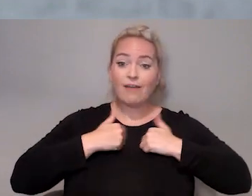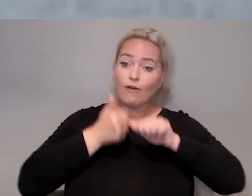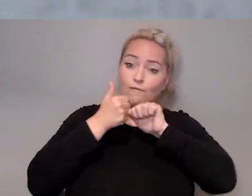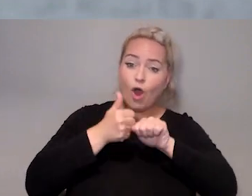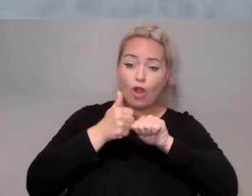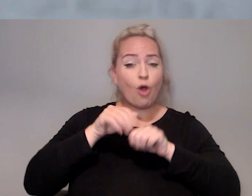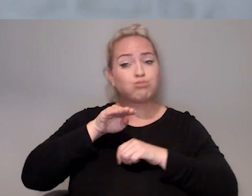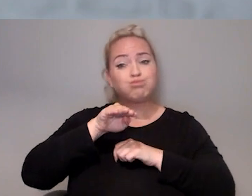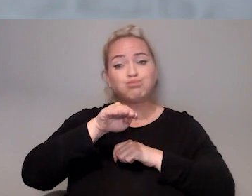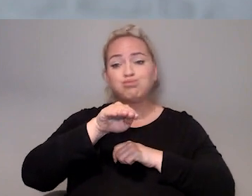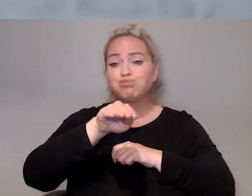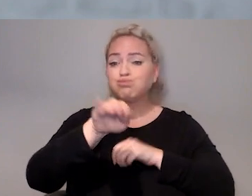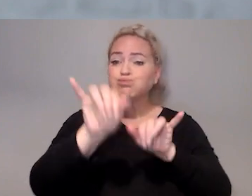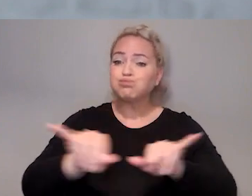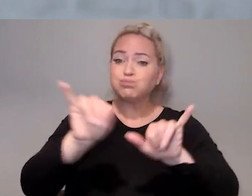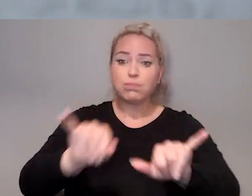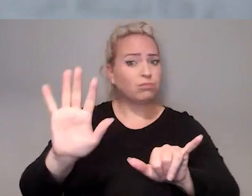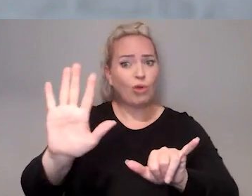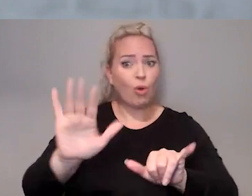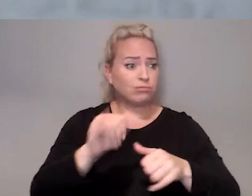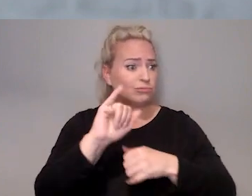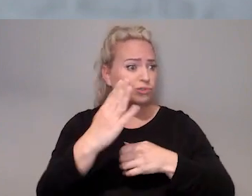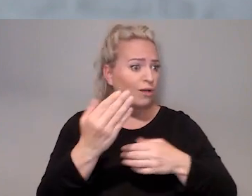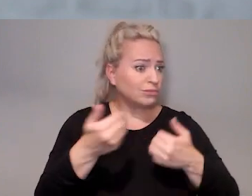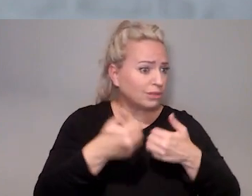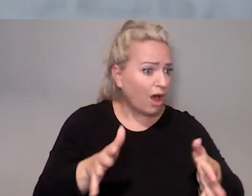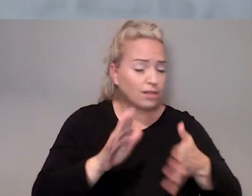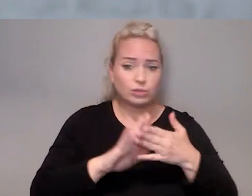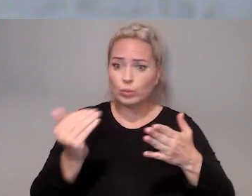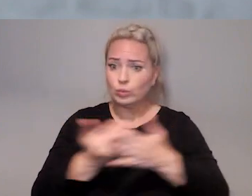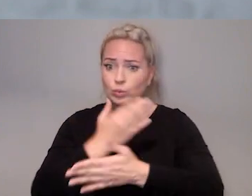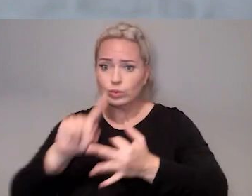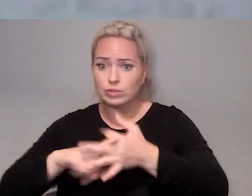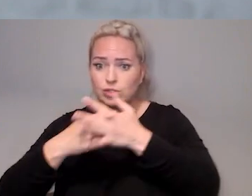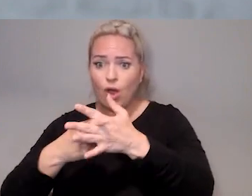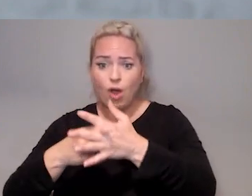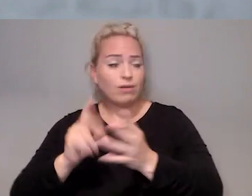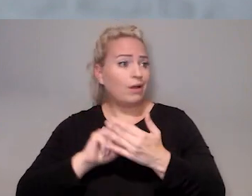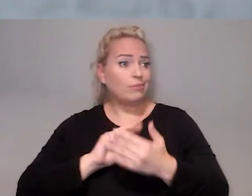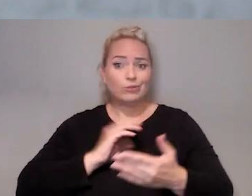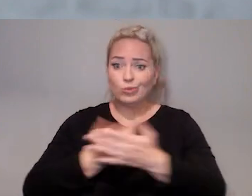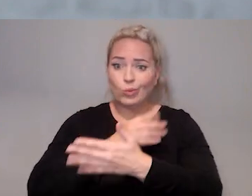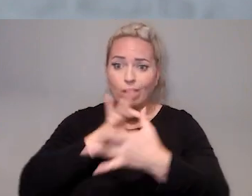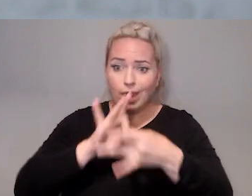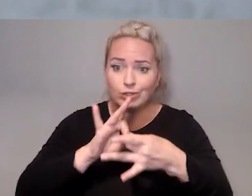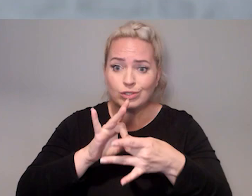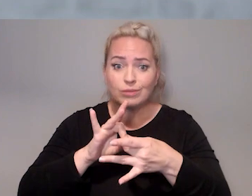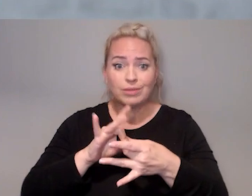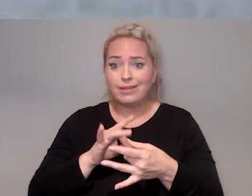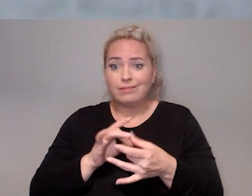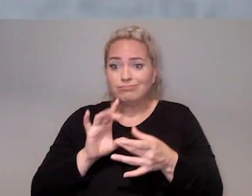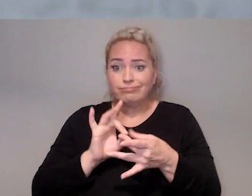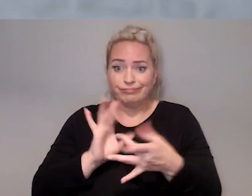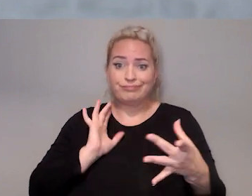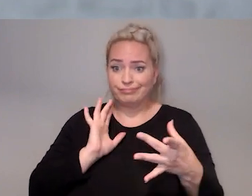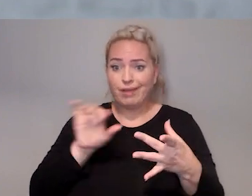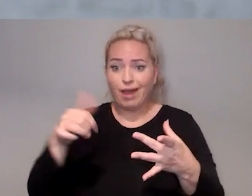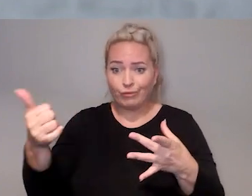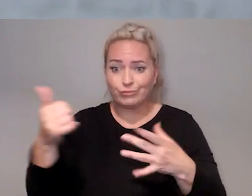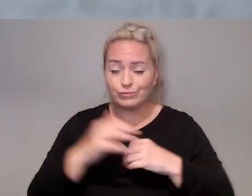process jobs are lost new ones begin people move into new relationships and others end the focused